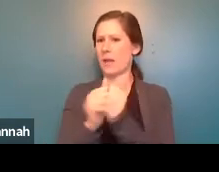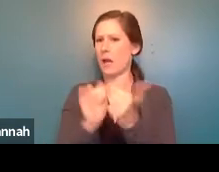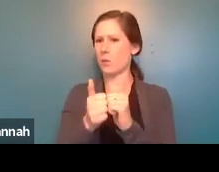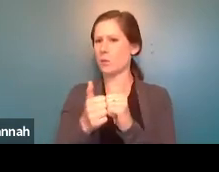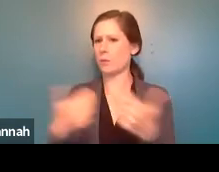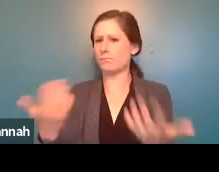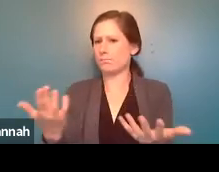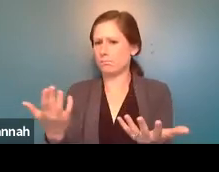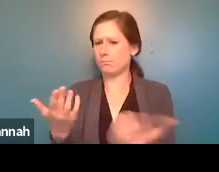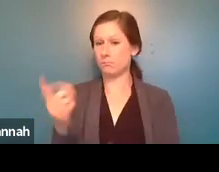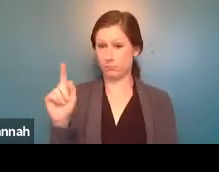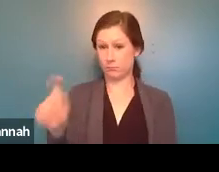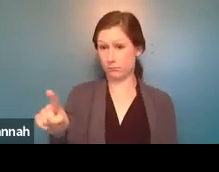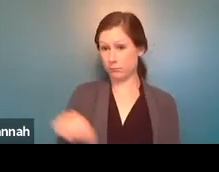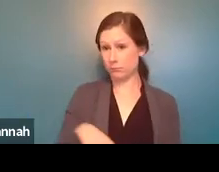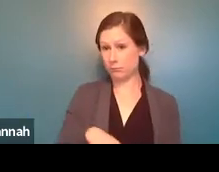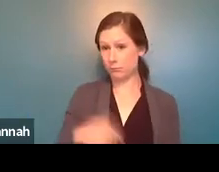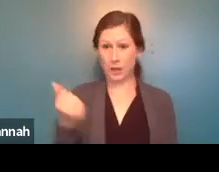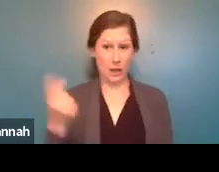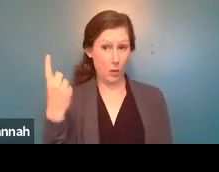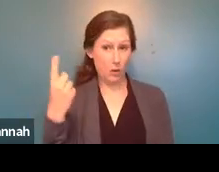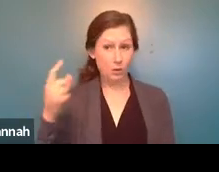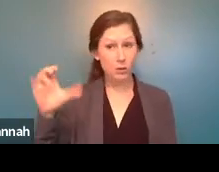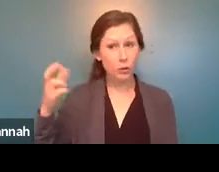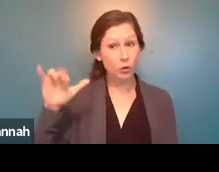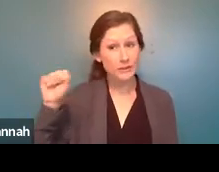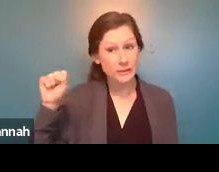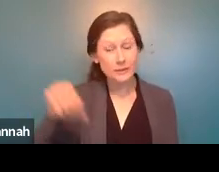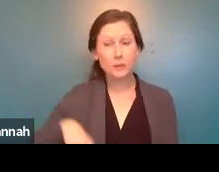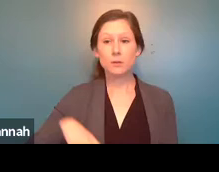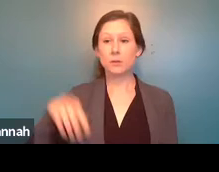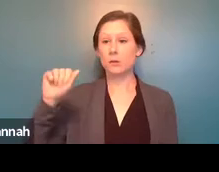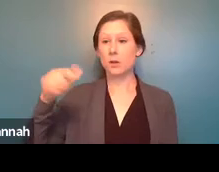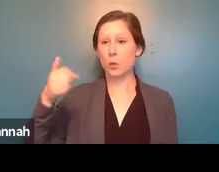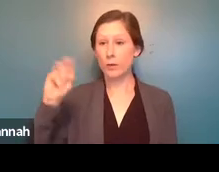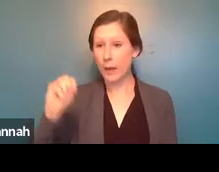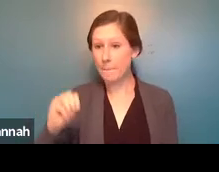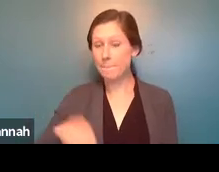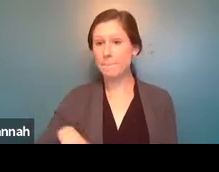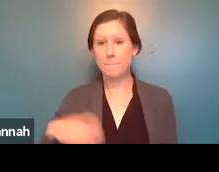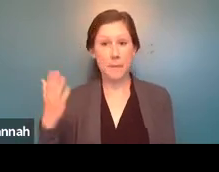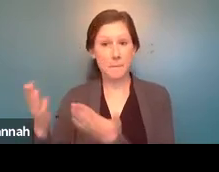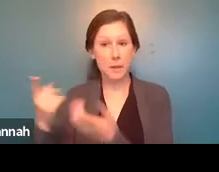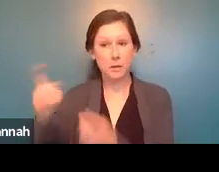Anyone want to--Chris anyone from the Aquarium or Adam kind of-- because I think Chris you had a couple things I saw that